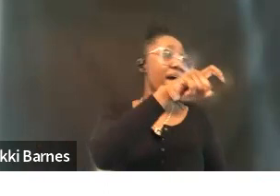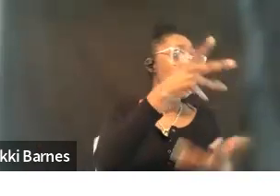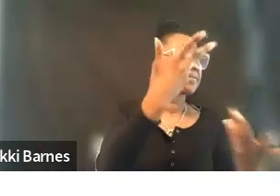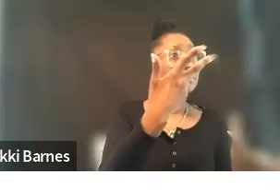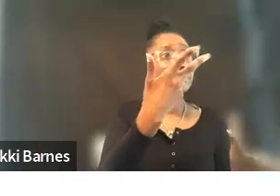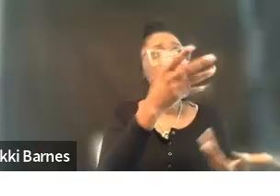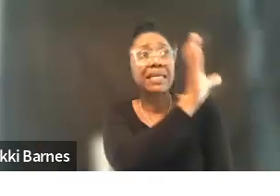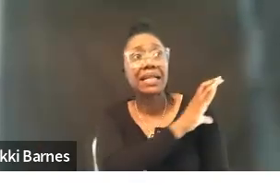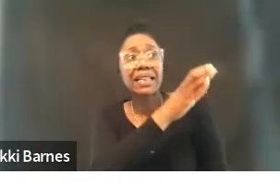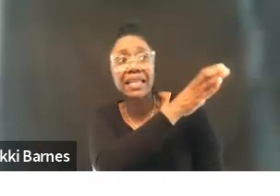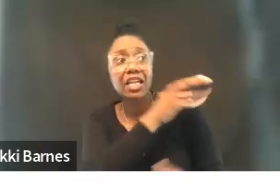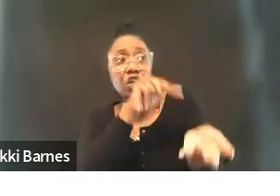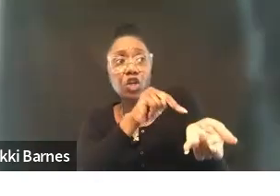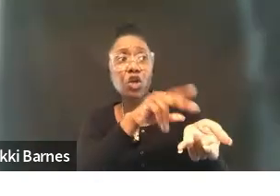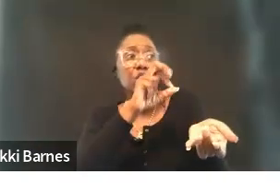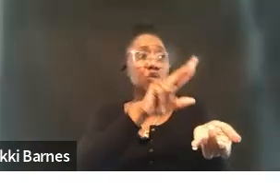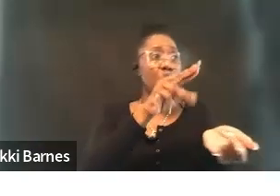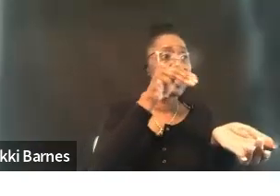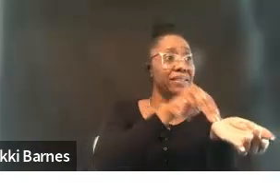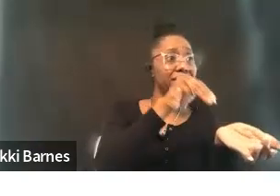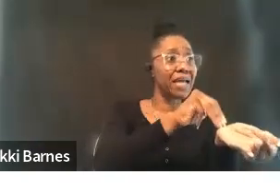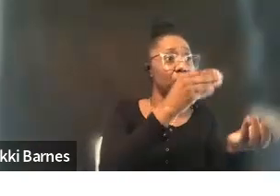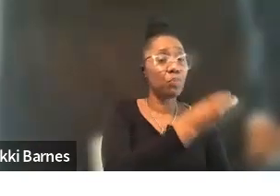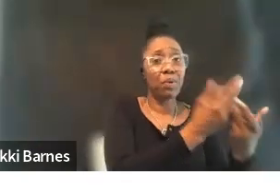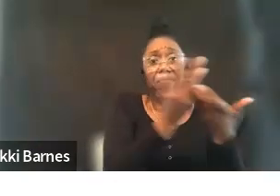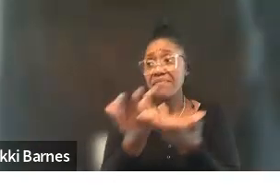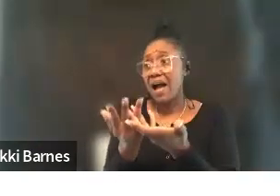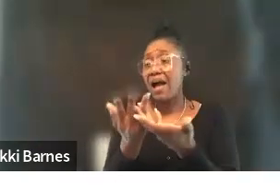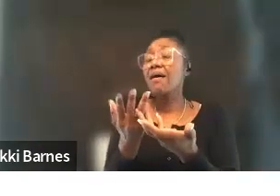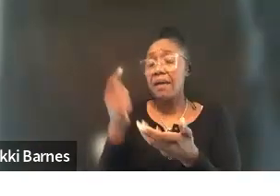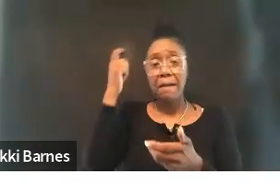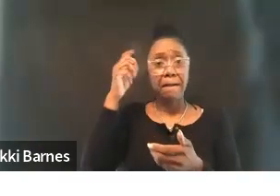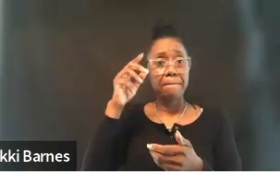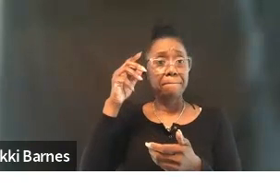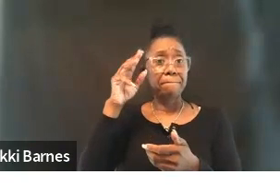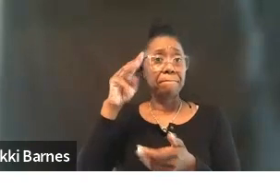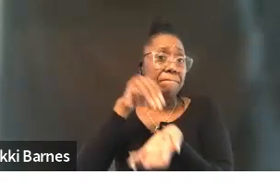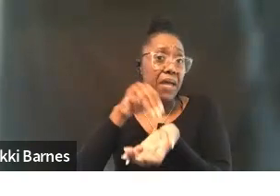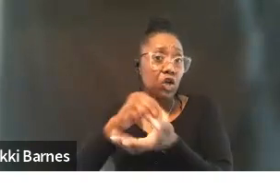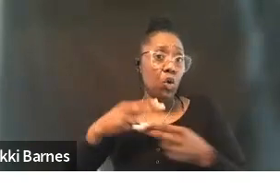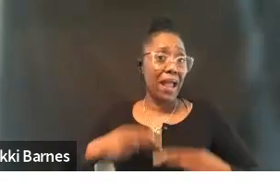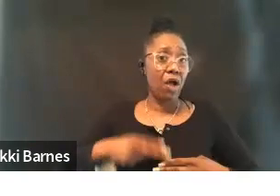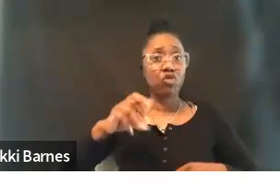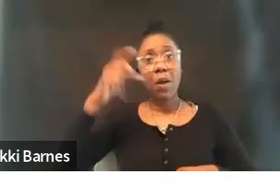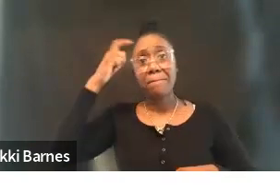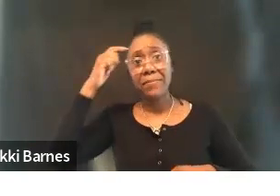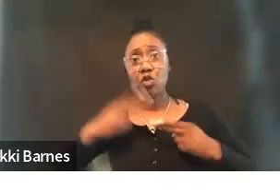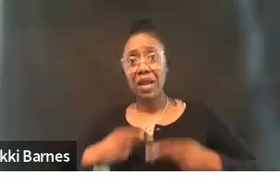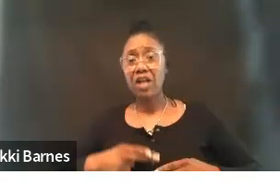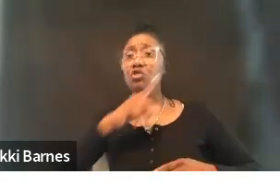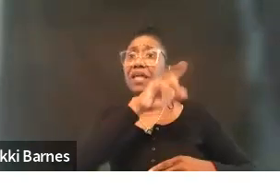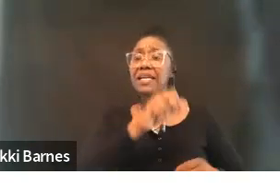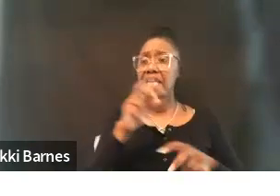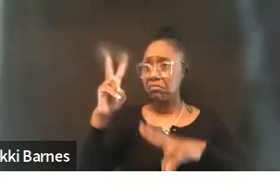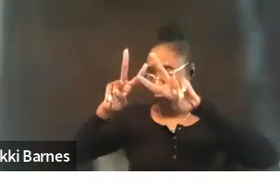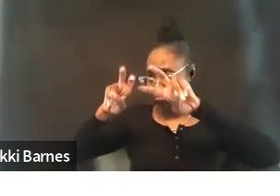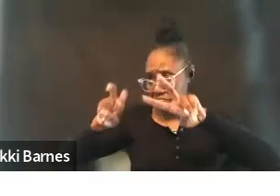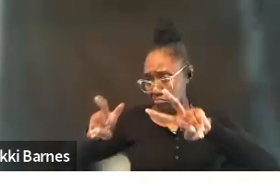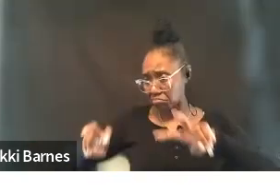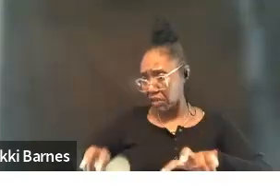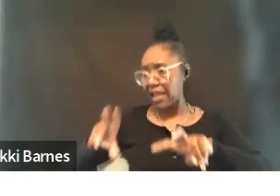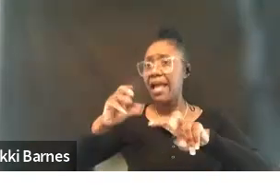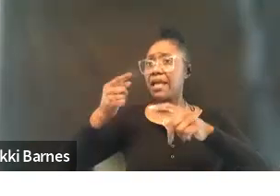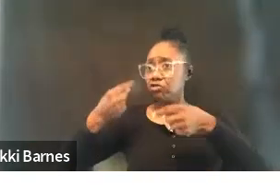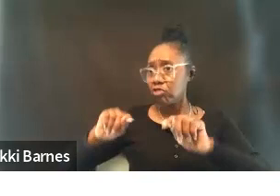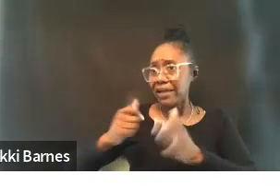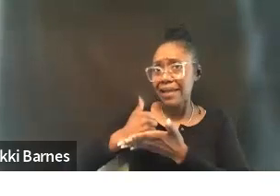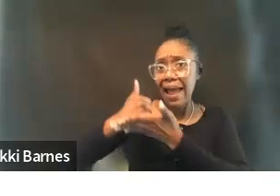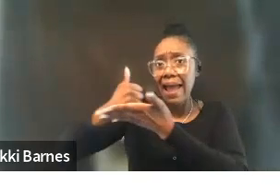Our medical treatment to an individual with a disability so they can modify treatment and be effective in terms of having positive outcomes.